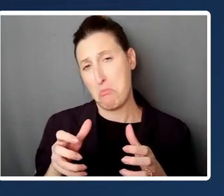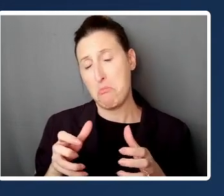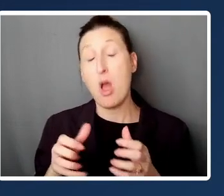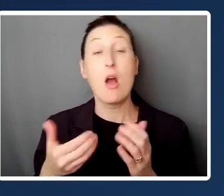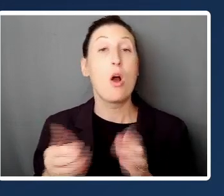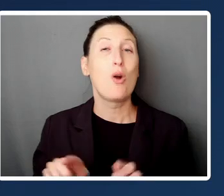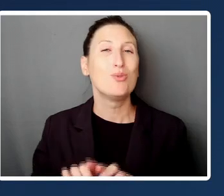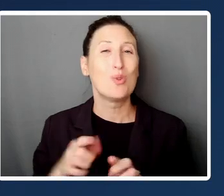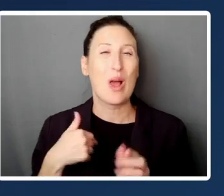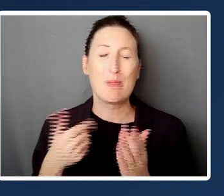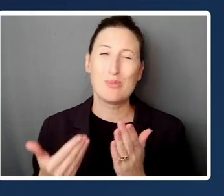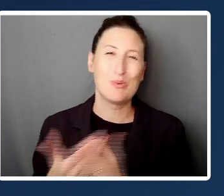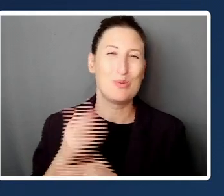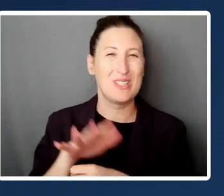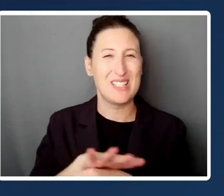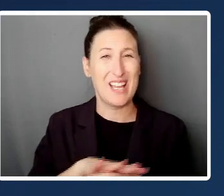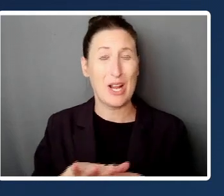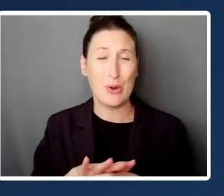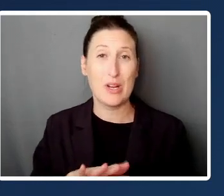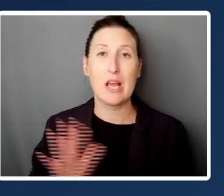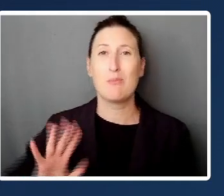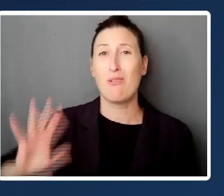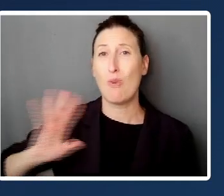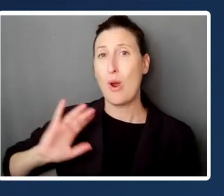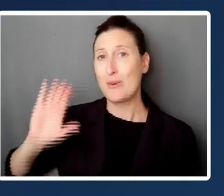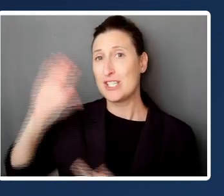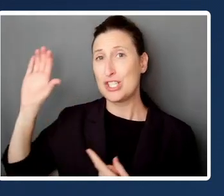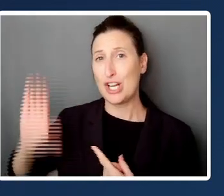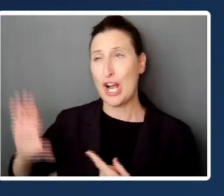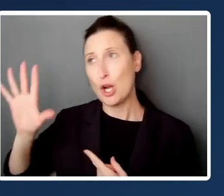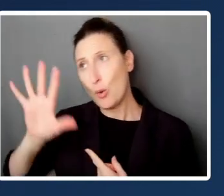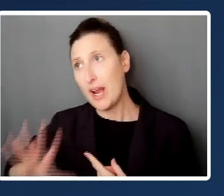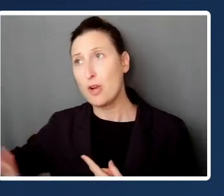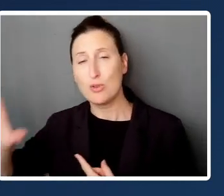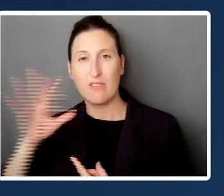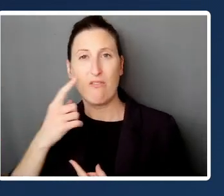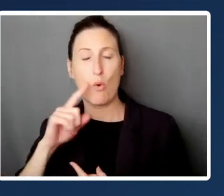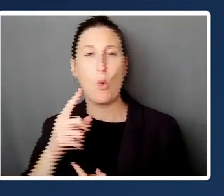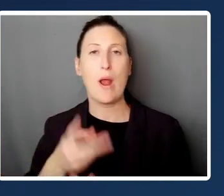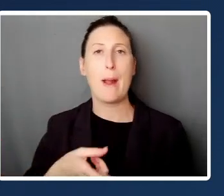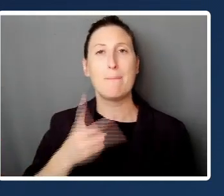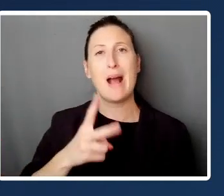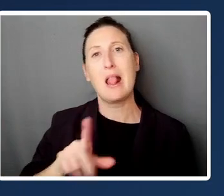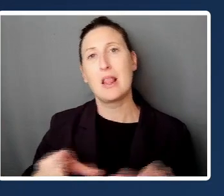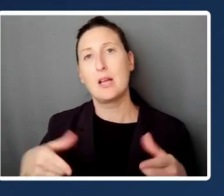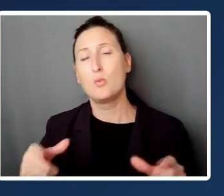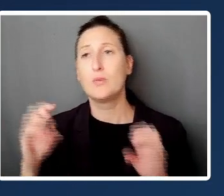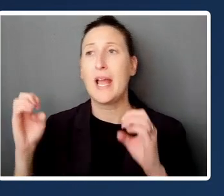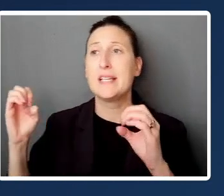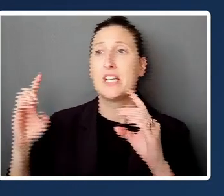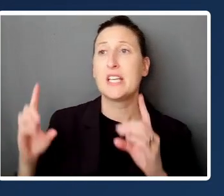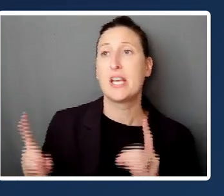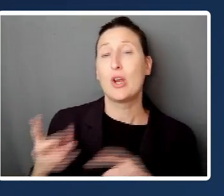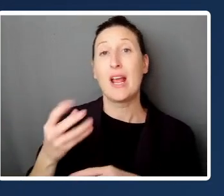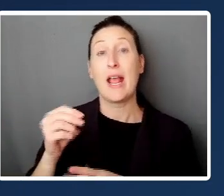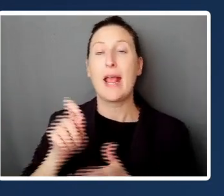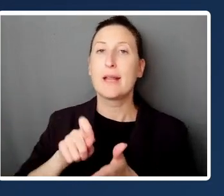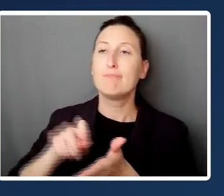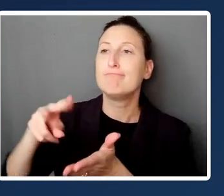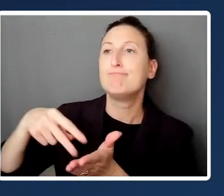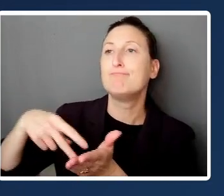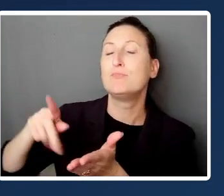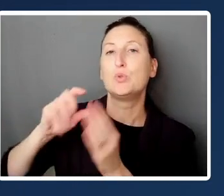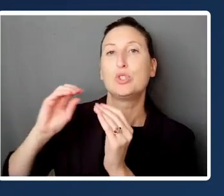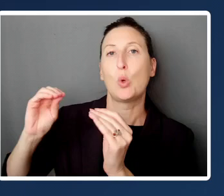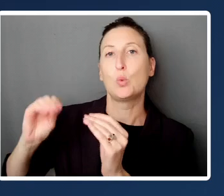I had previously been in the Chicagoland area as a bilingual educator and bi-literacy coach. And so,